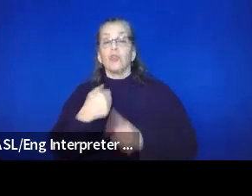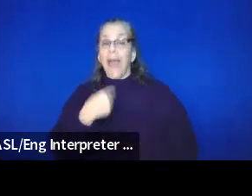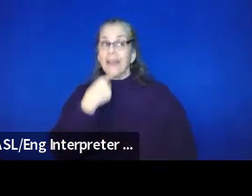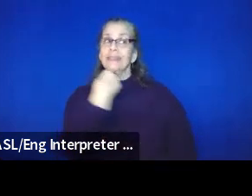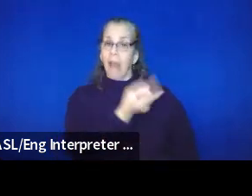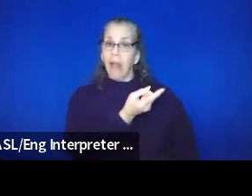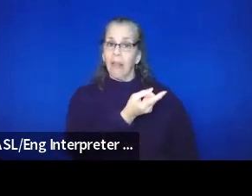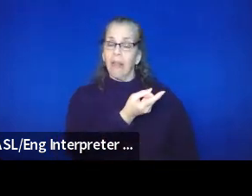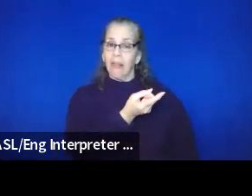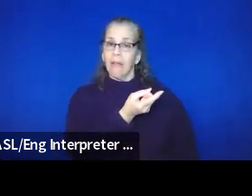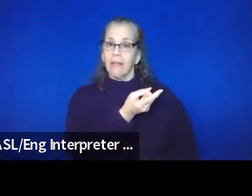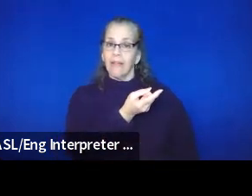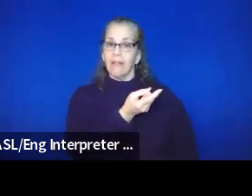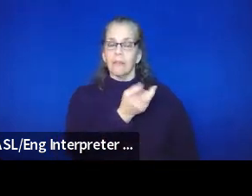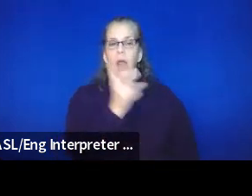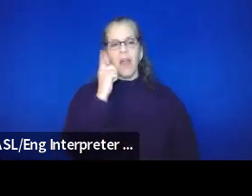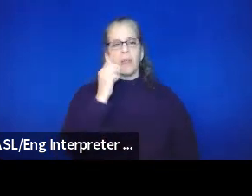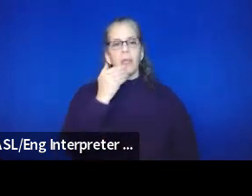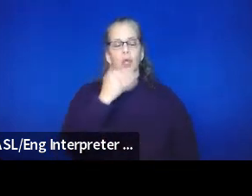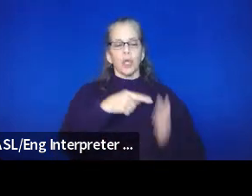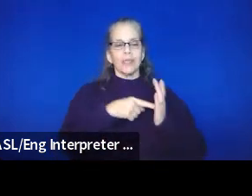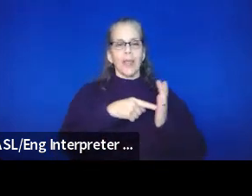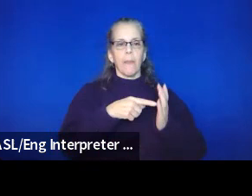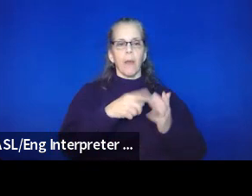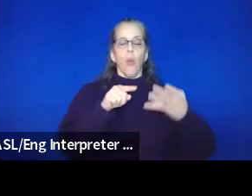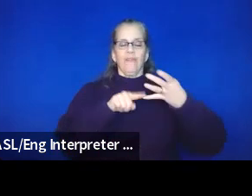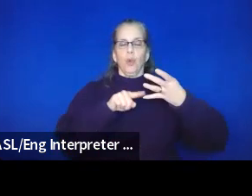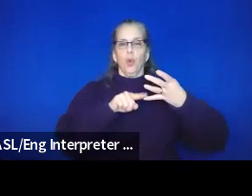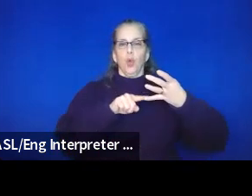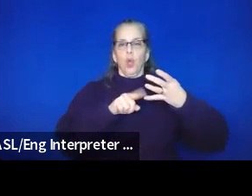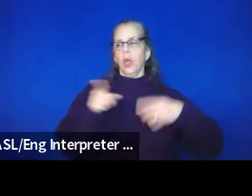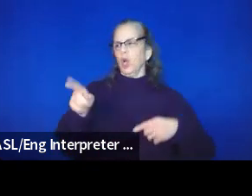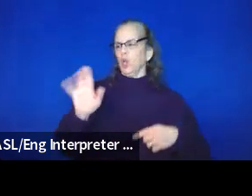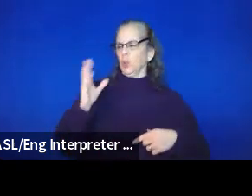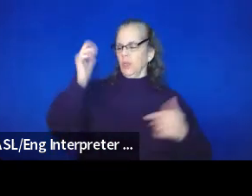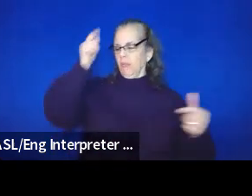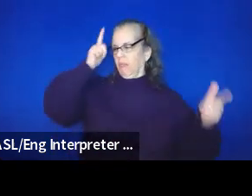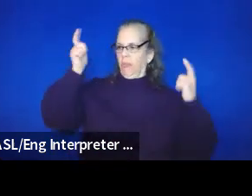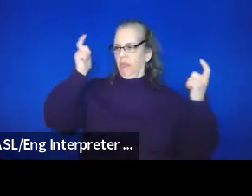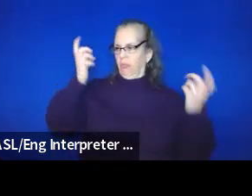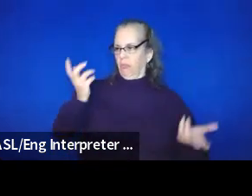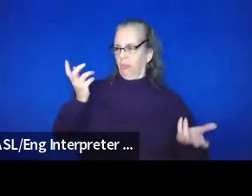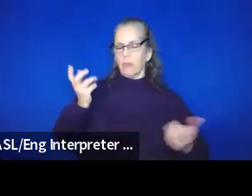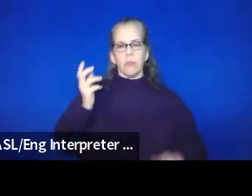And then I think example four is you seem arrogant has to do with probably not making